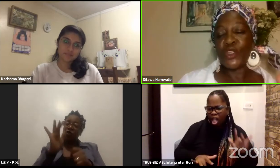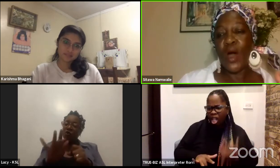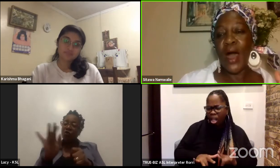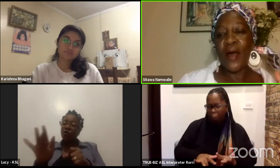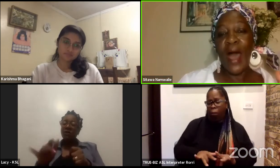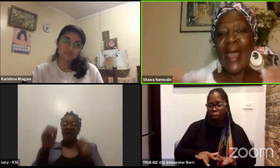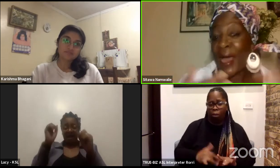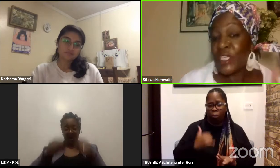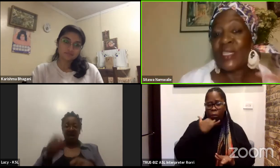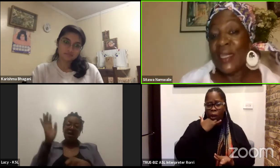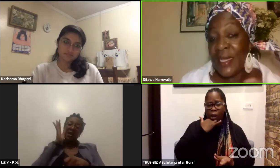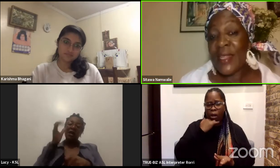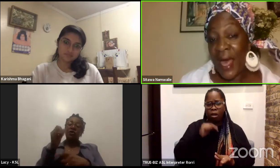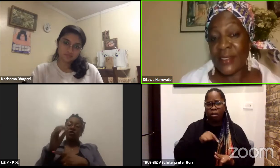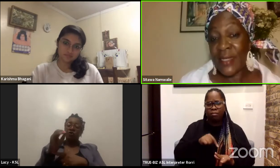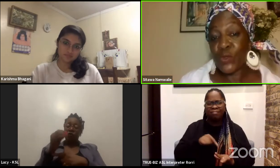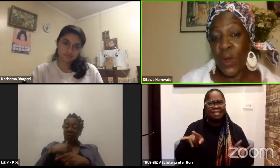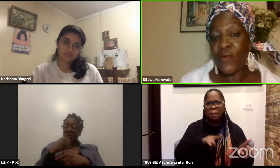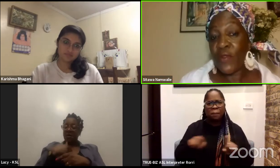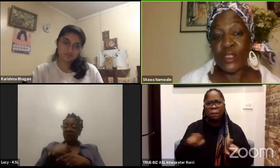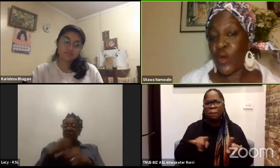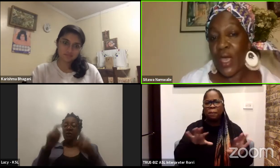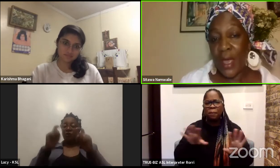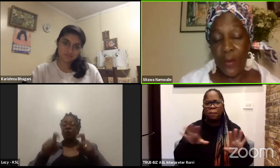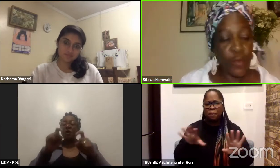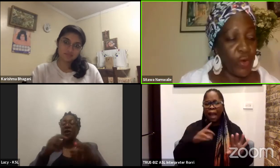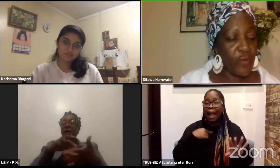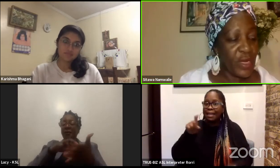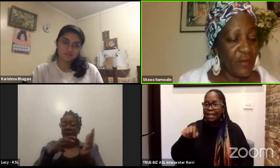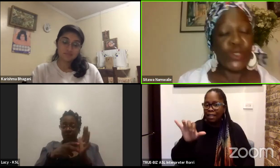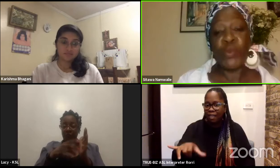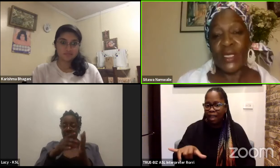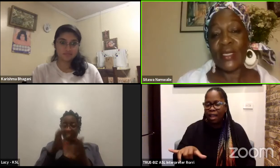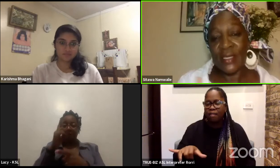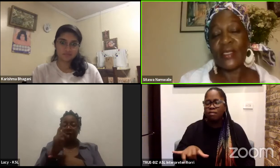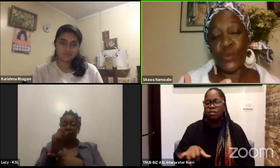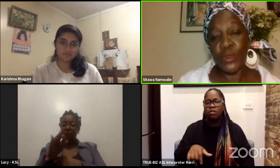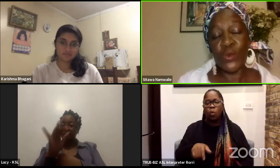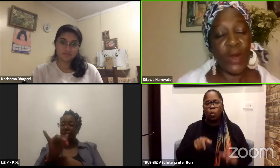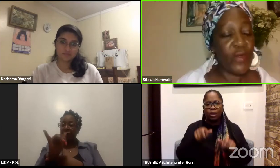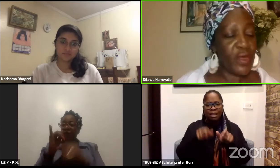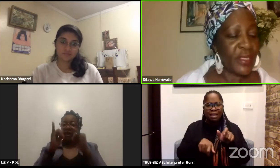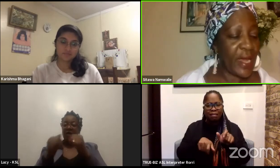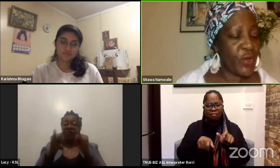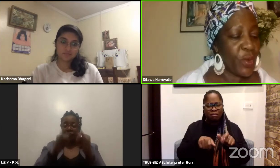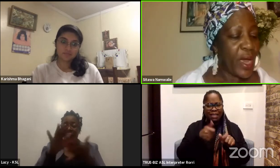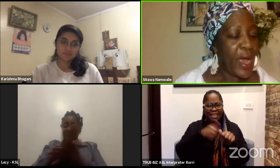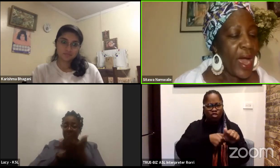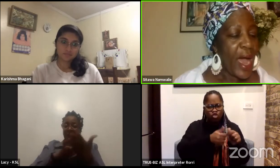and so I actually need that's one of the individual pieces, this is one of the things that I do.